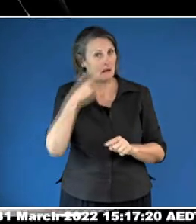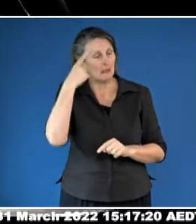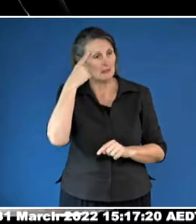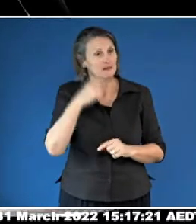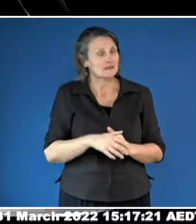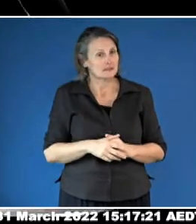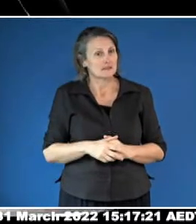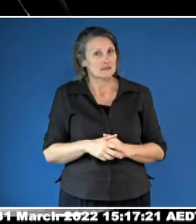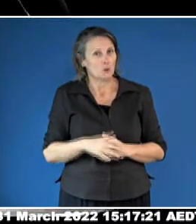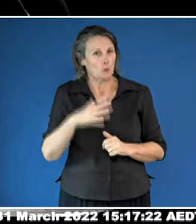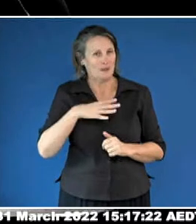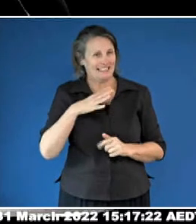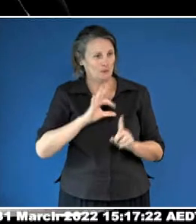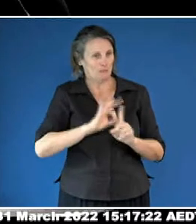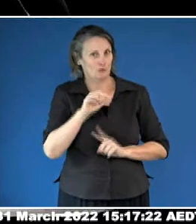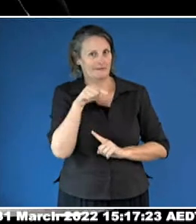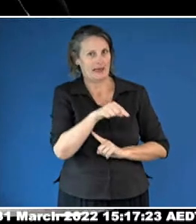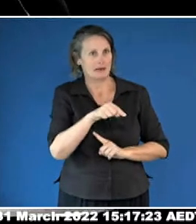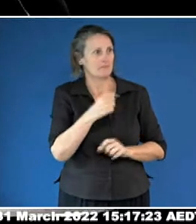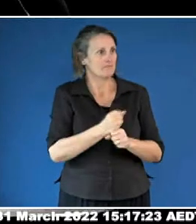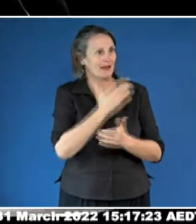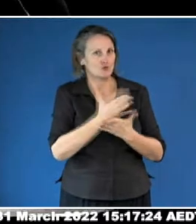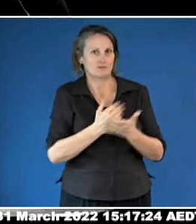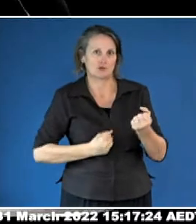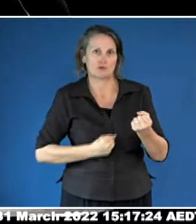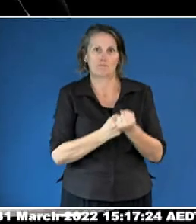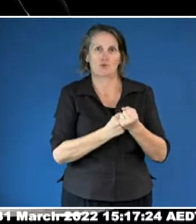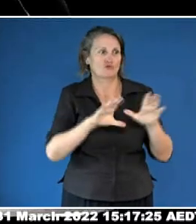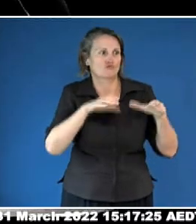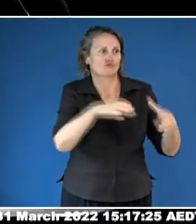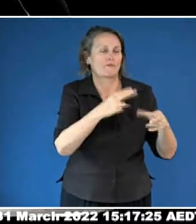know, we really need to see much more focus on.